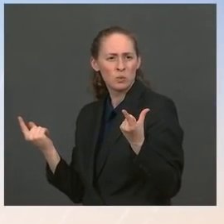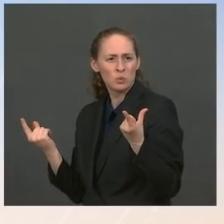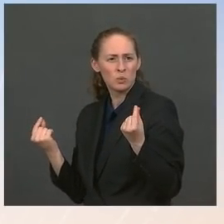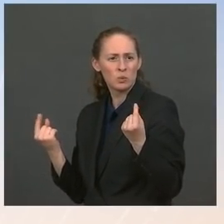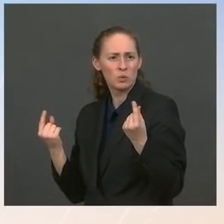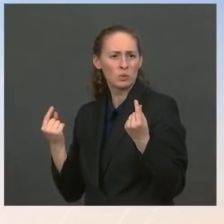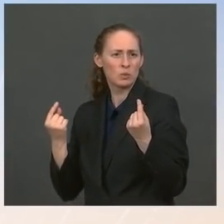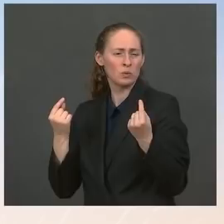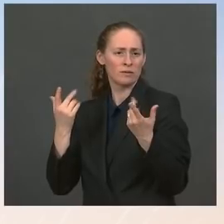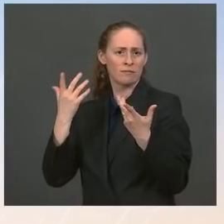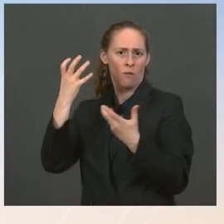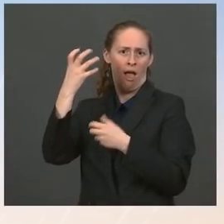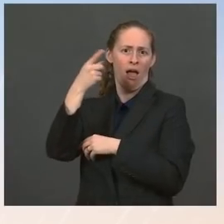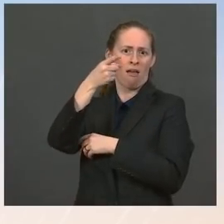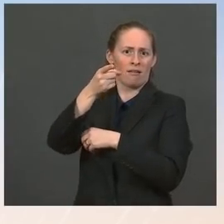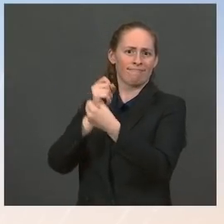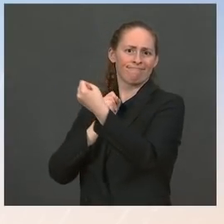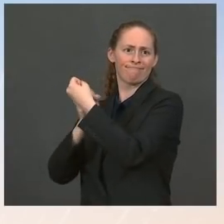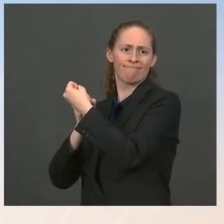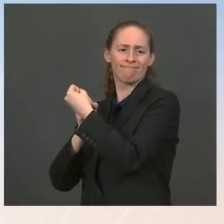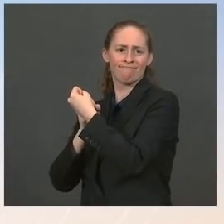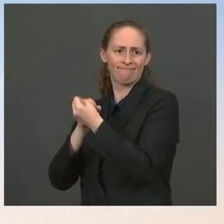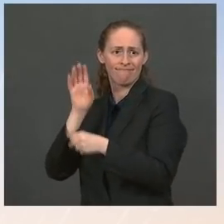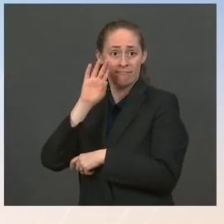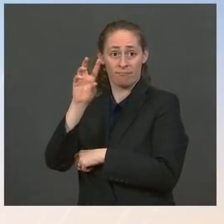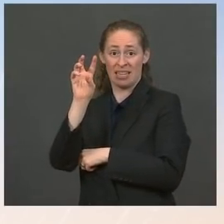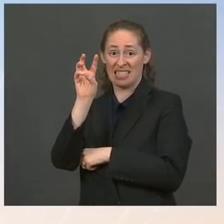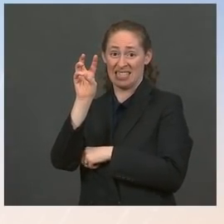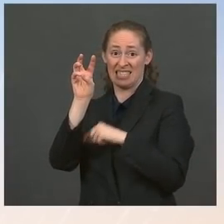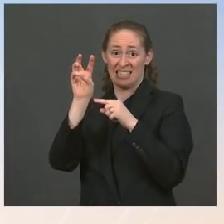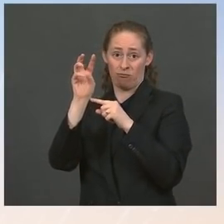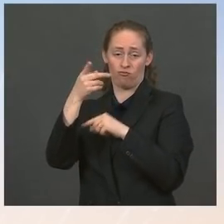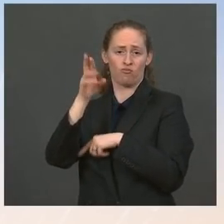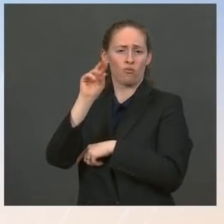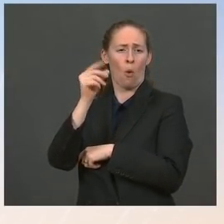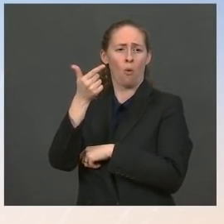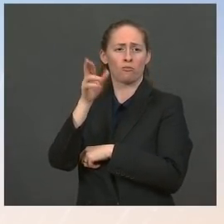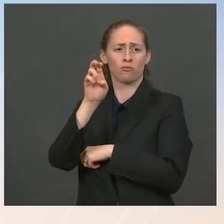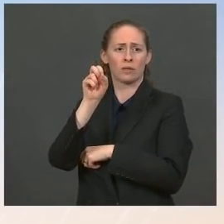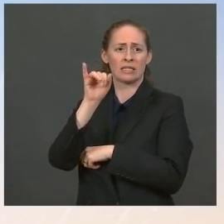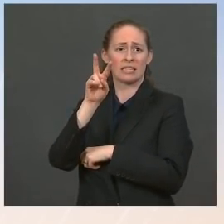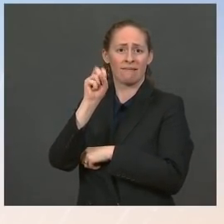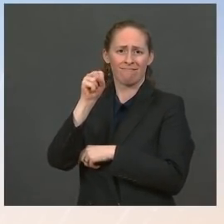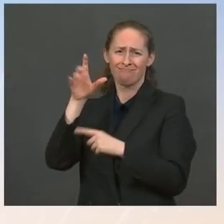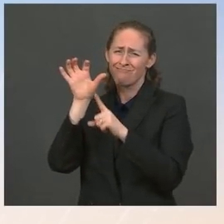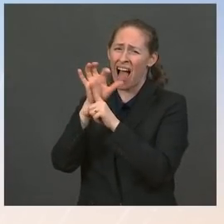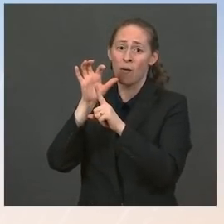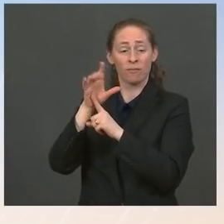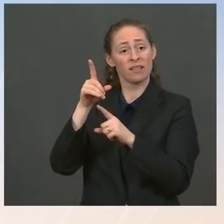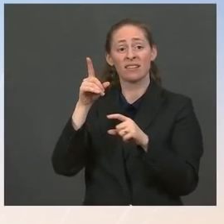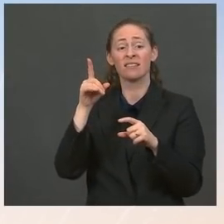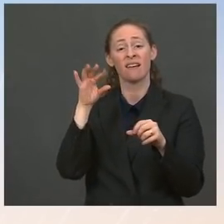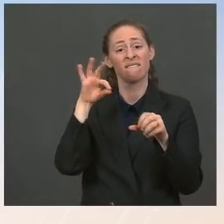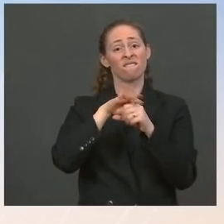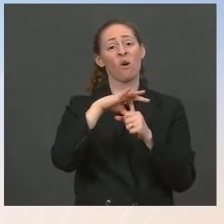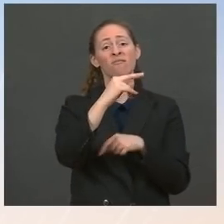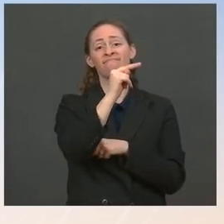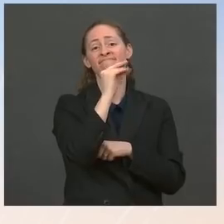when six very prominent progressives voted against the first piece of the Biden agenda? Ms. Jean-Pierre: You know, Kelly O,